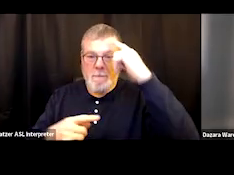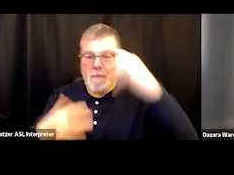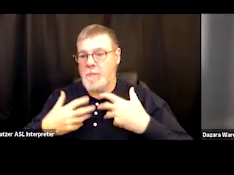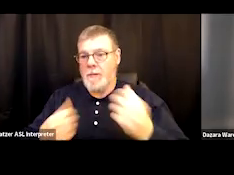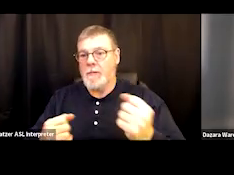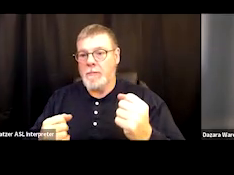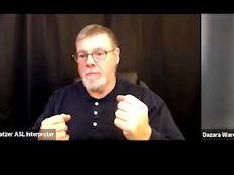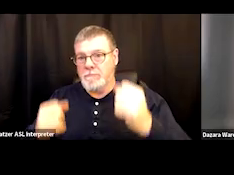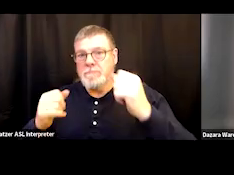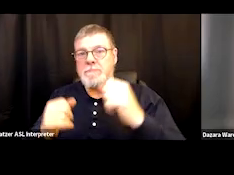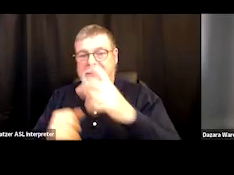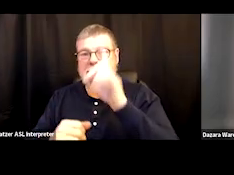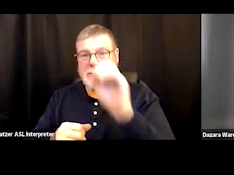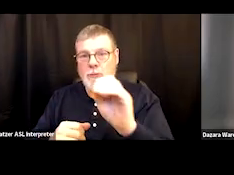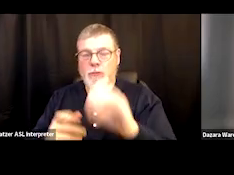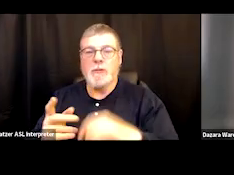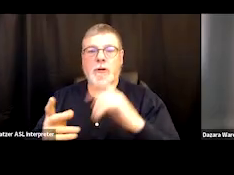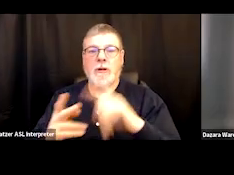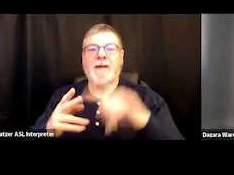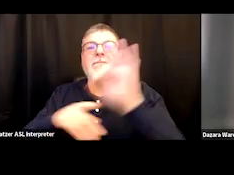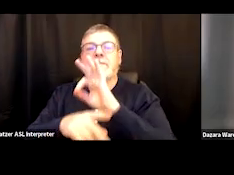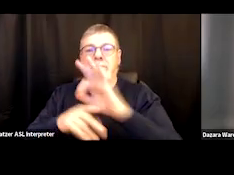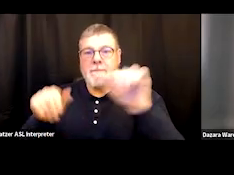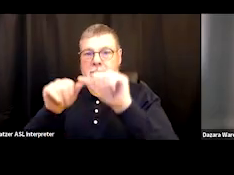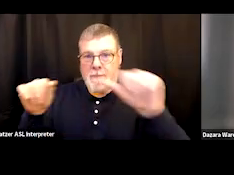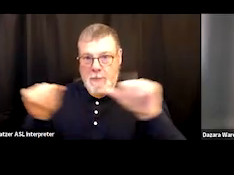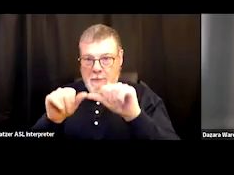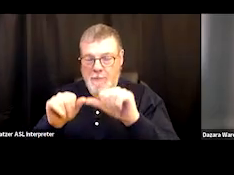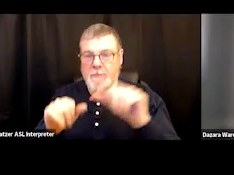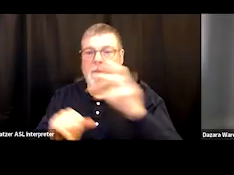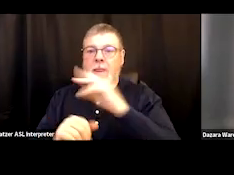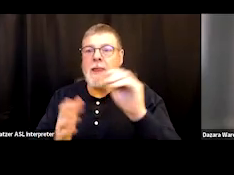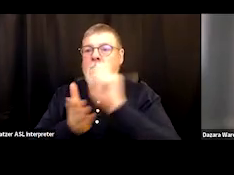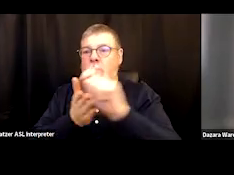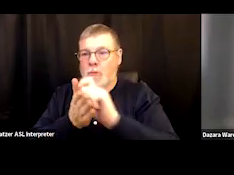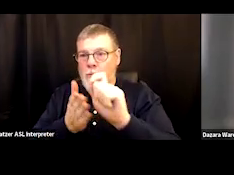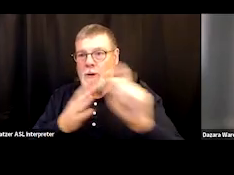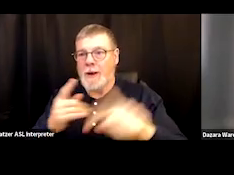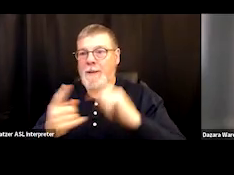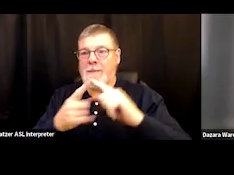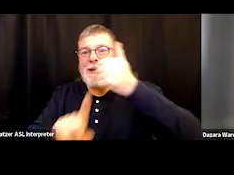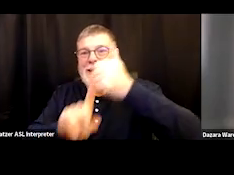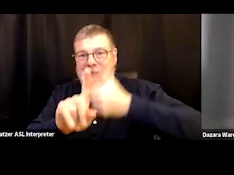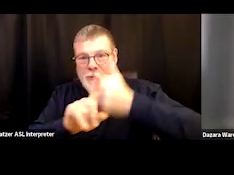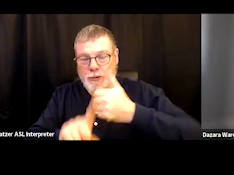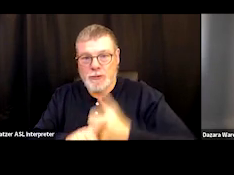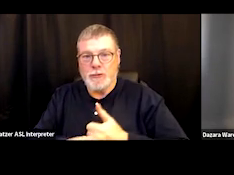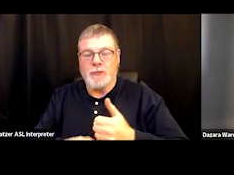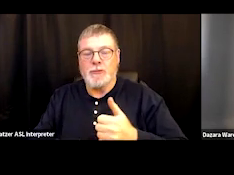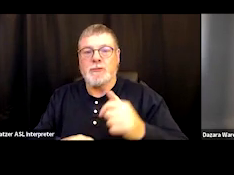I mean the mental health functional areas, and write about each one of the applicant's struggles